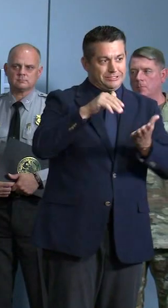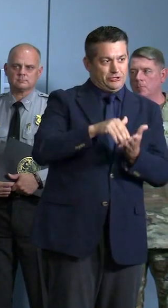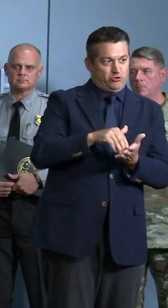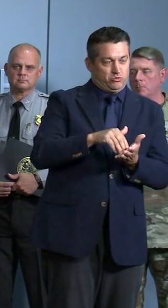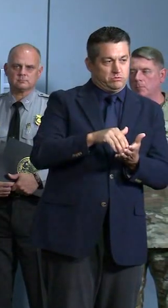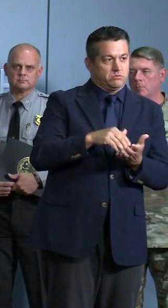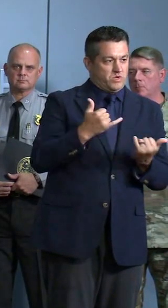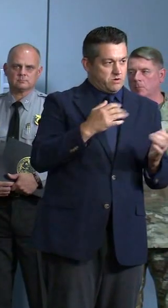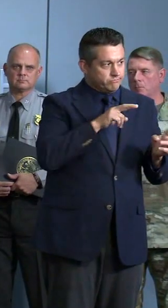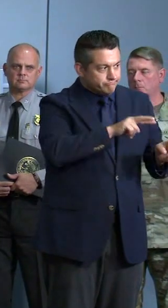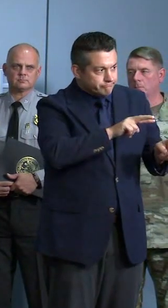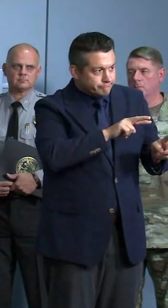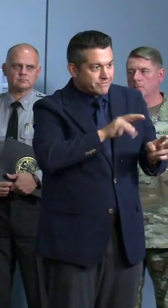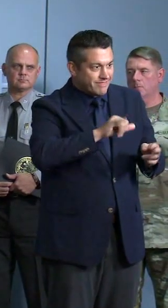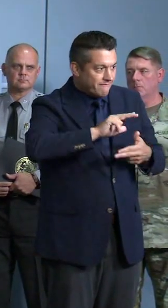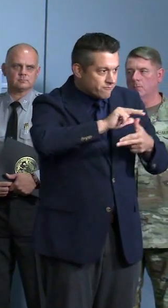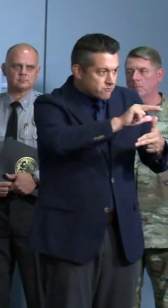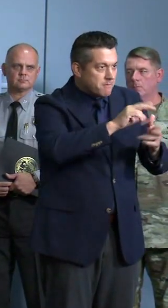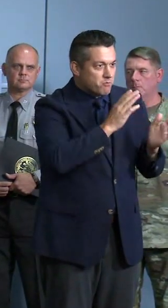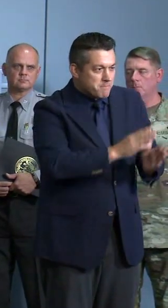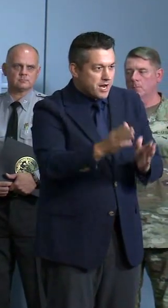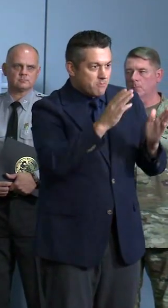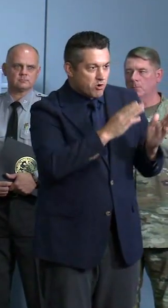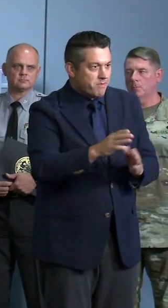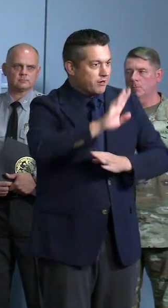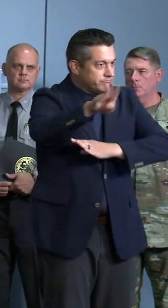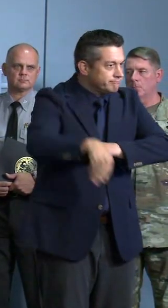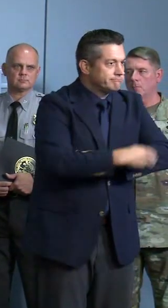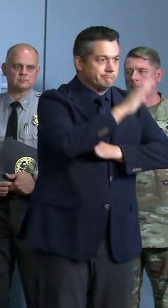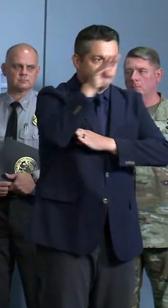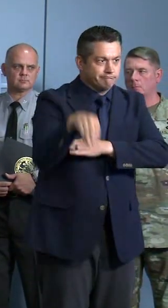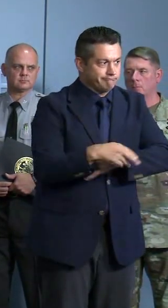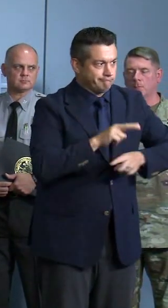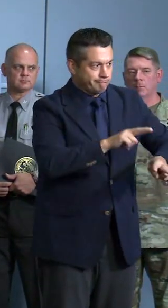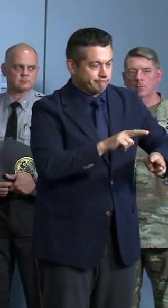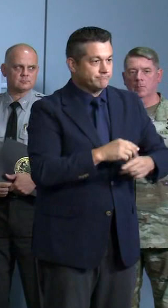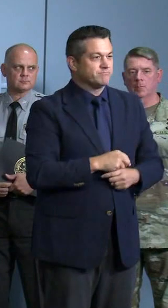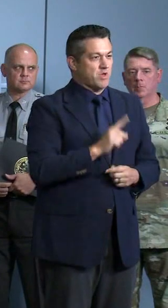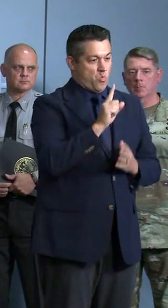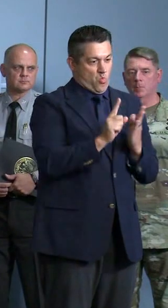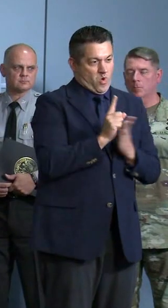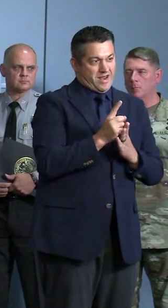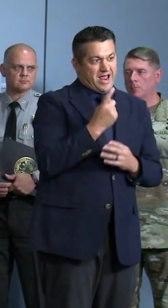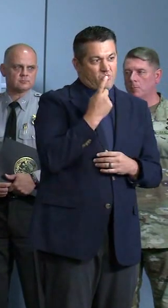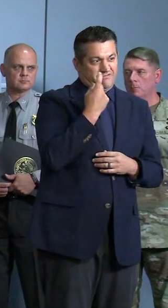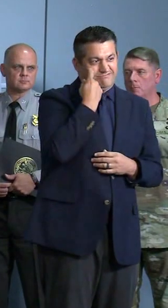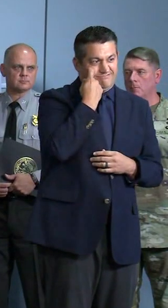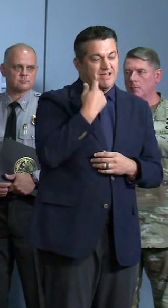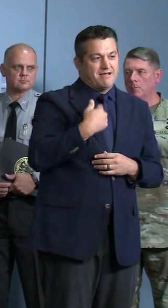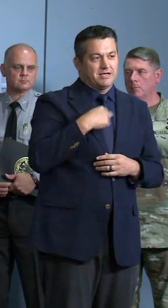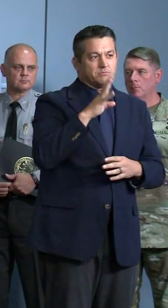and preparing around the clock. About an hour ago, I spoke with